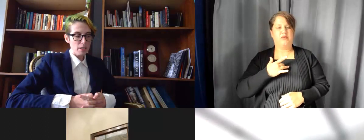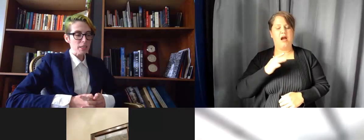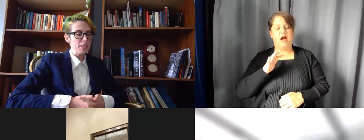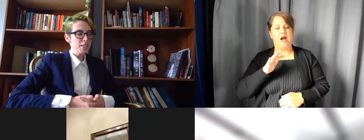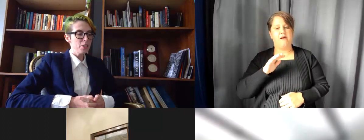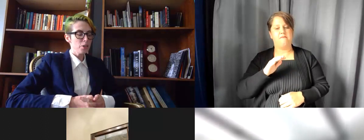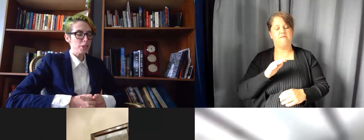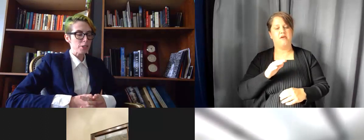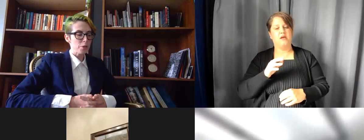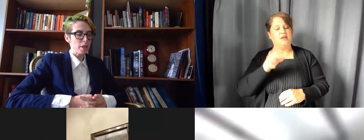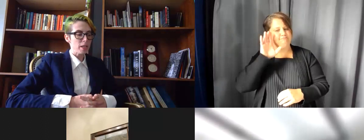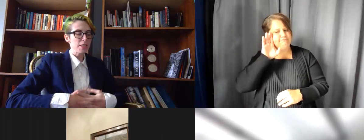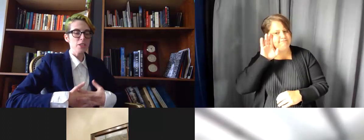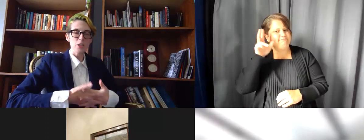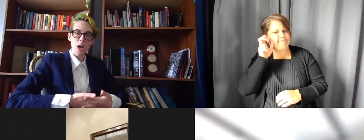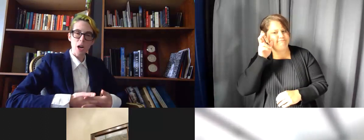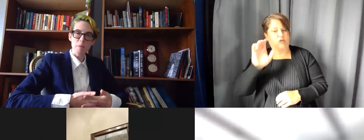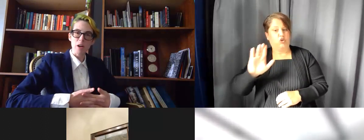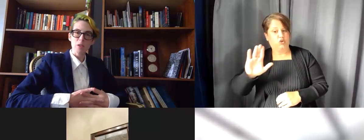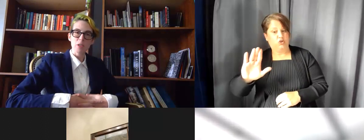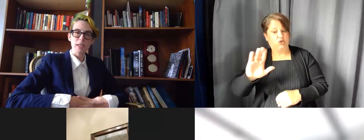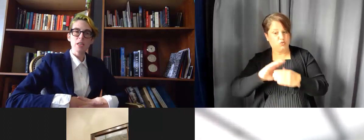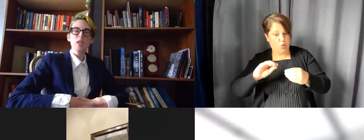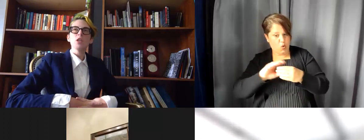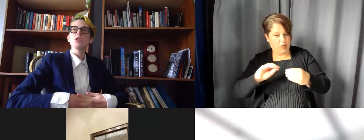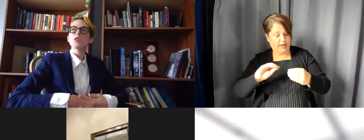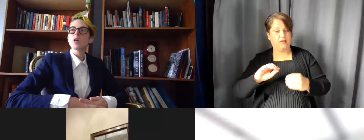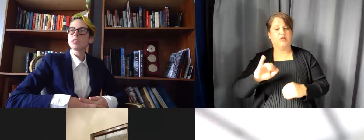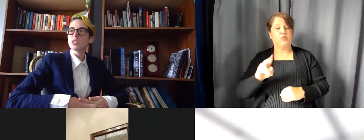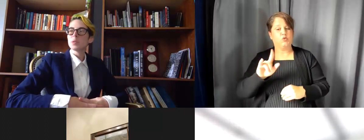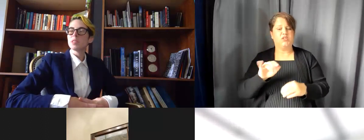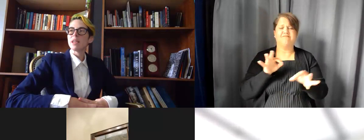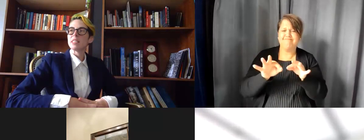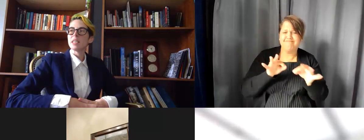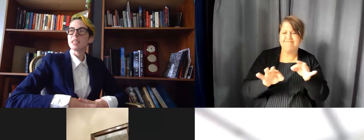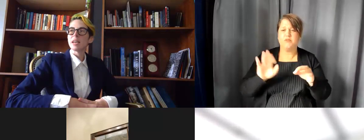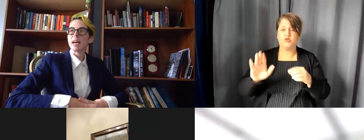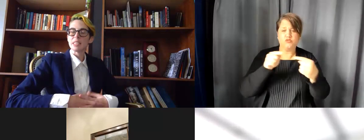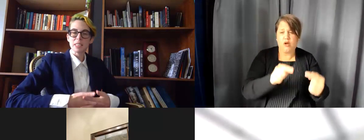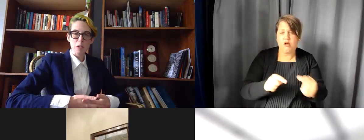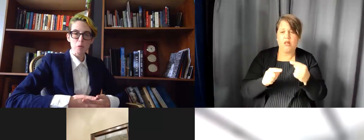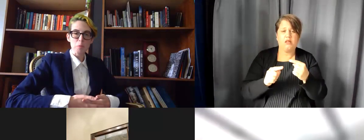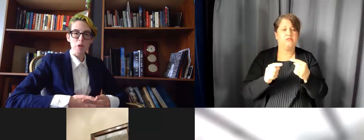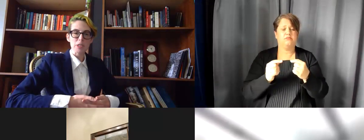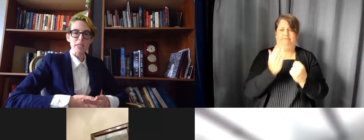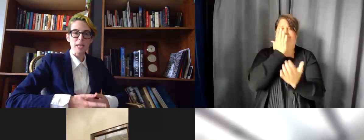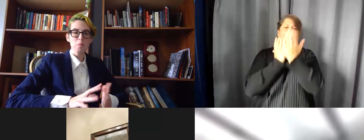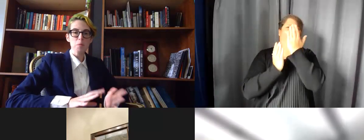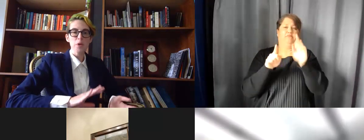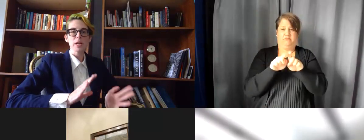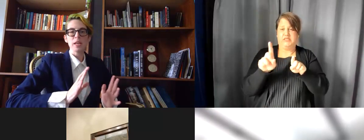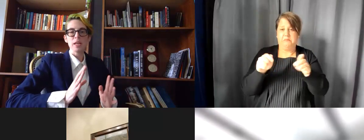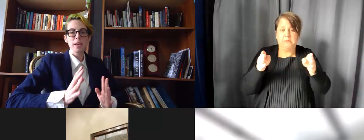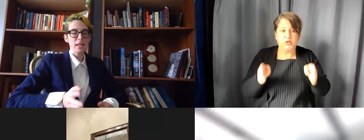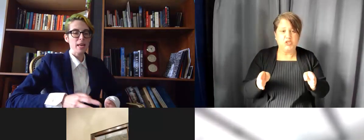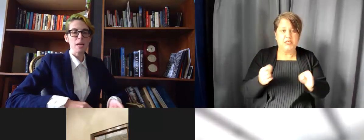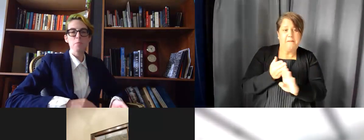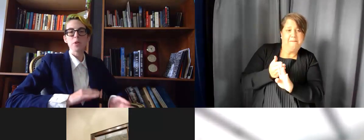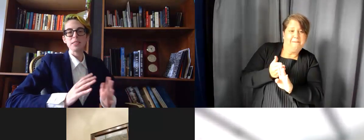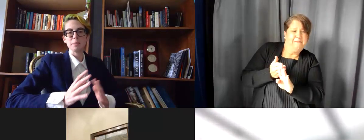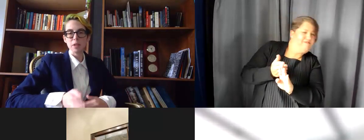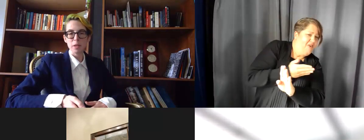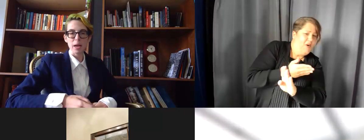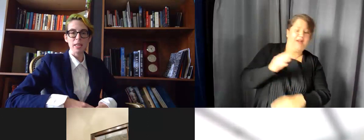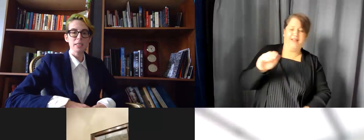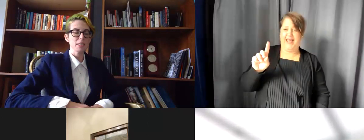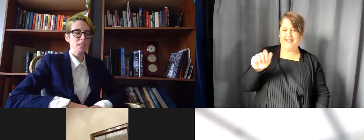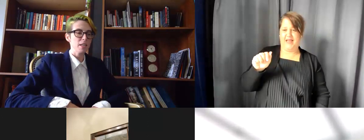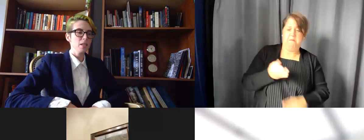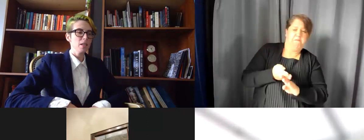Farrah Garland: like listening to her story, listening to her talk about like the struggles that she was facing as a disabled person like Pre Ada Pre disability rights like.